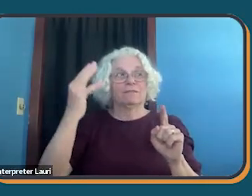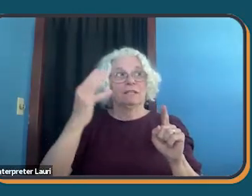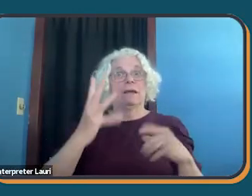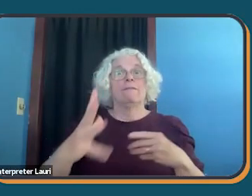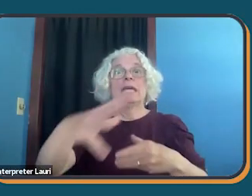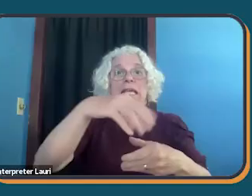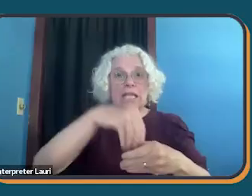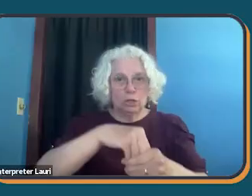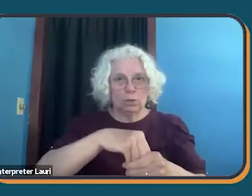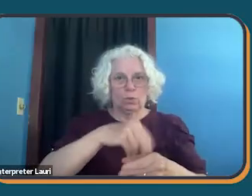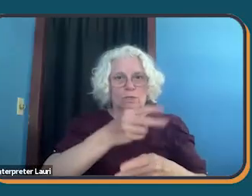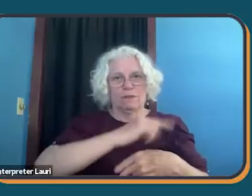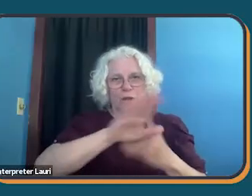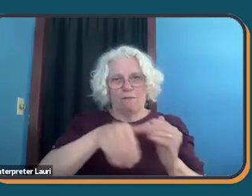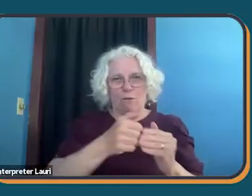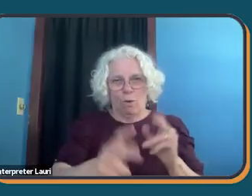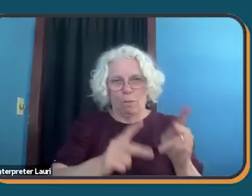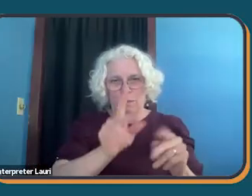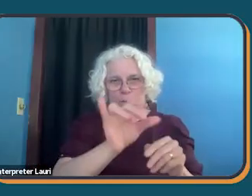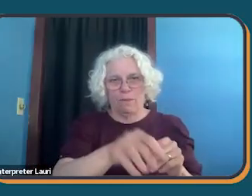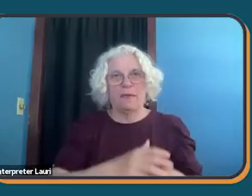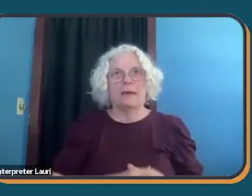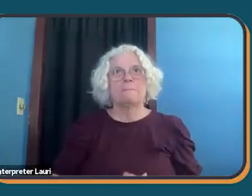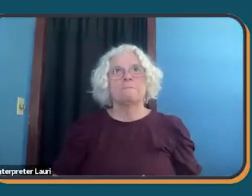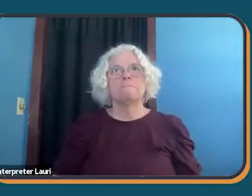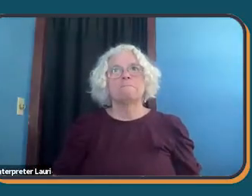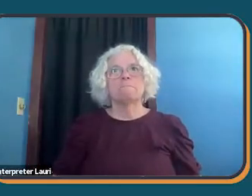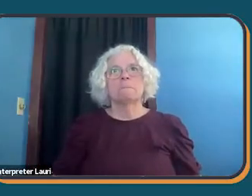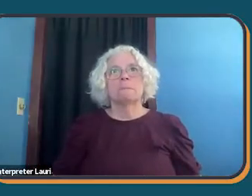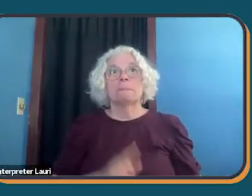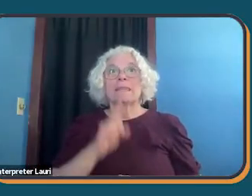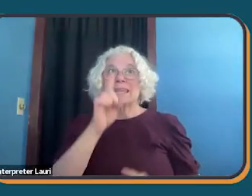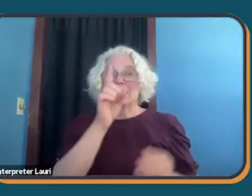So this is a four-phase plan that's designed